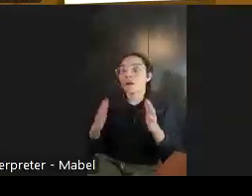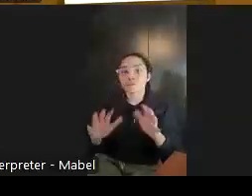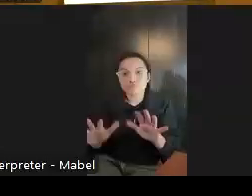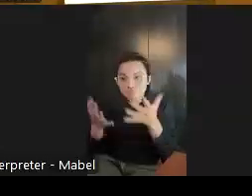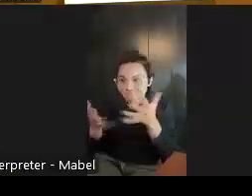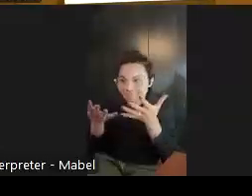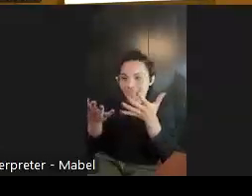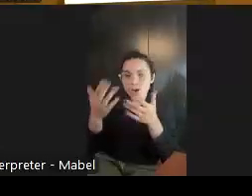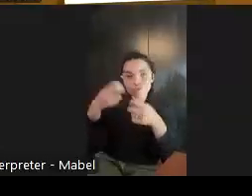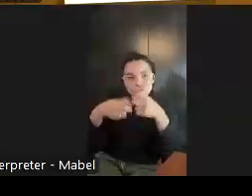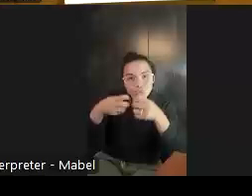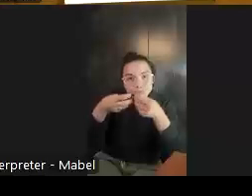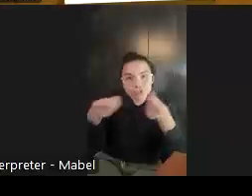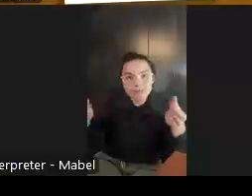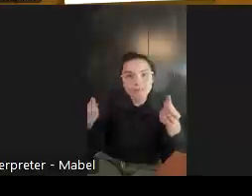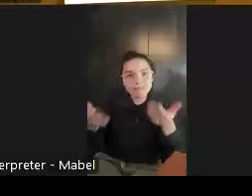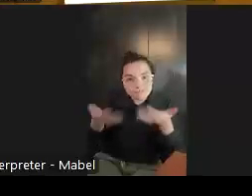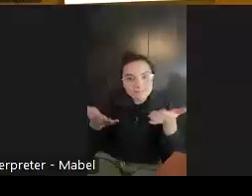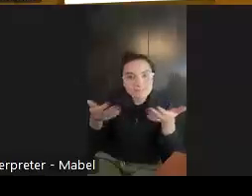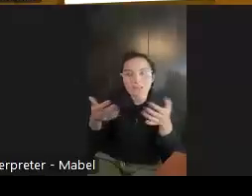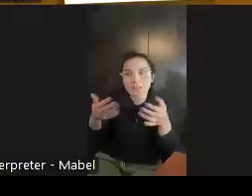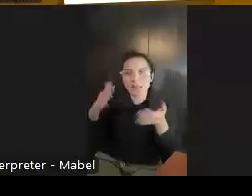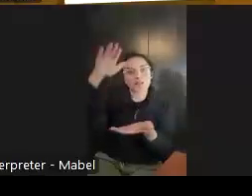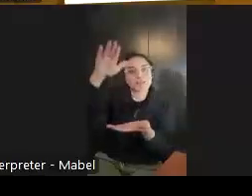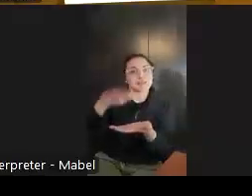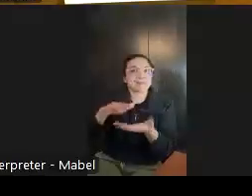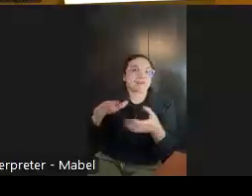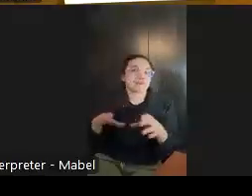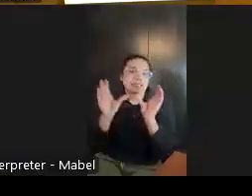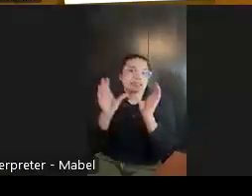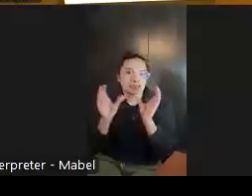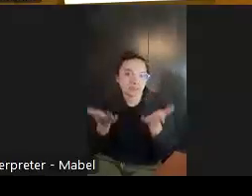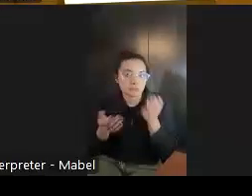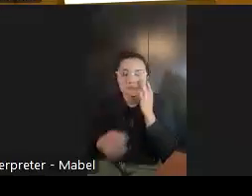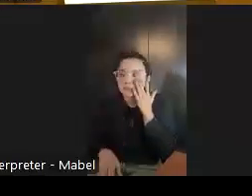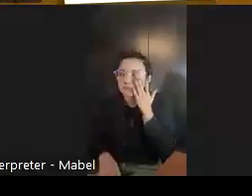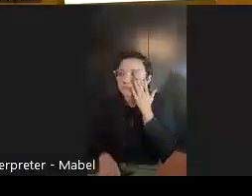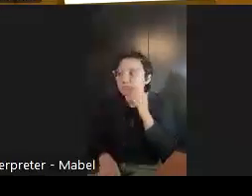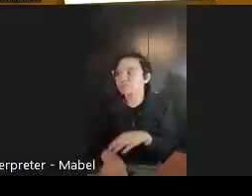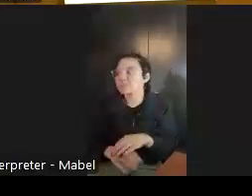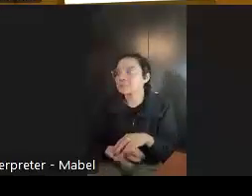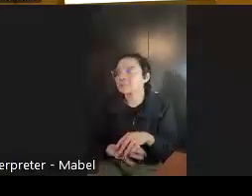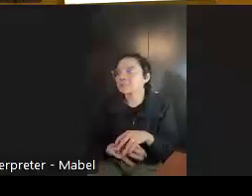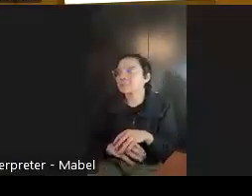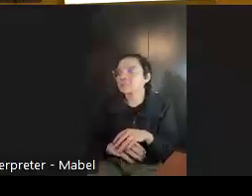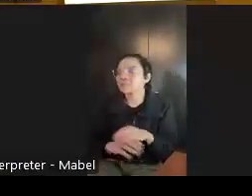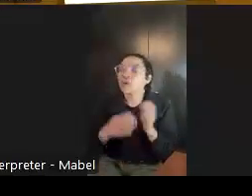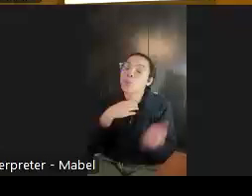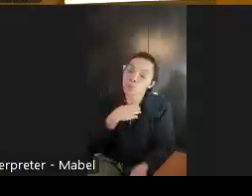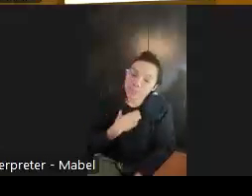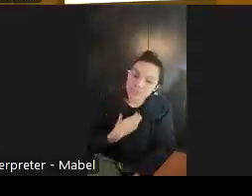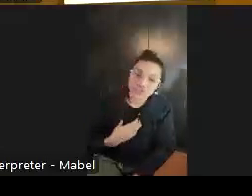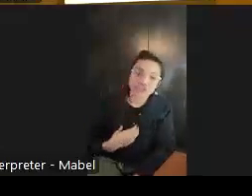the crisis um I I wish that our our our families leave feeling understood